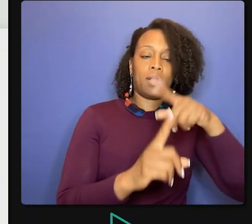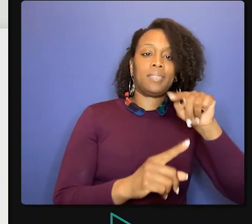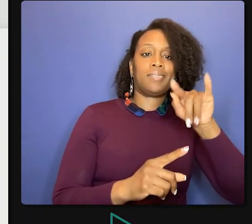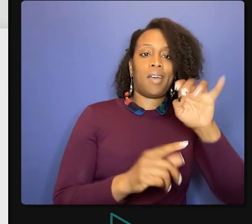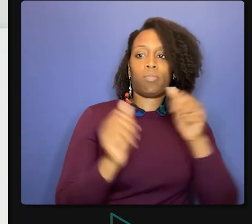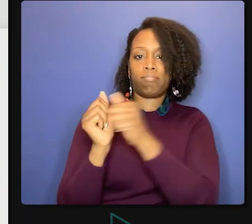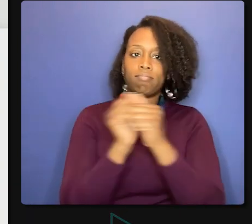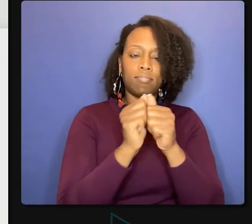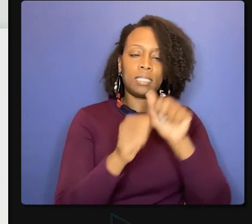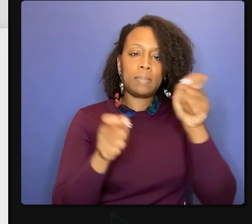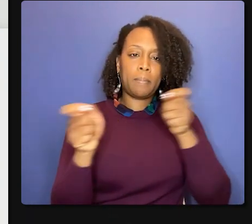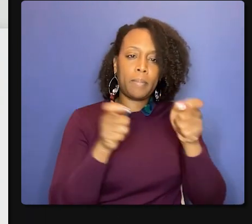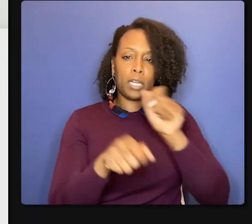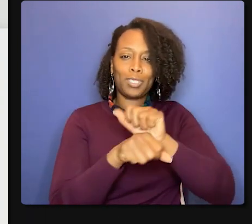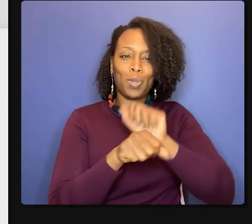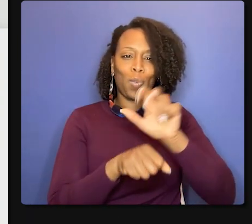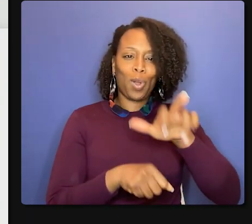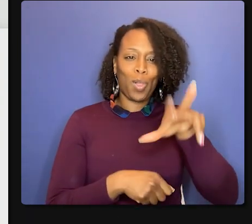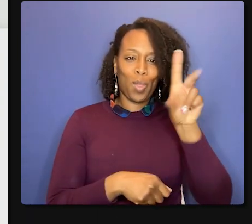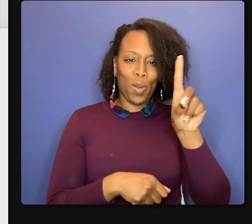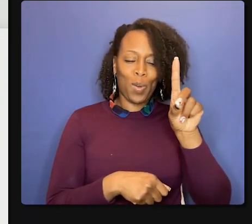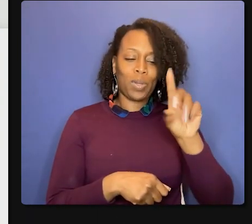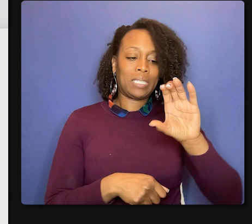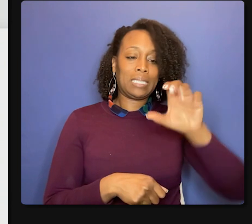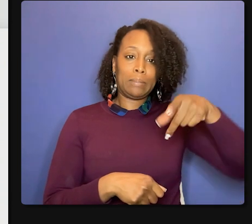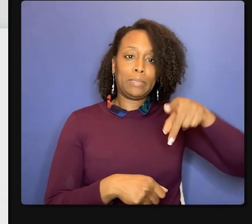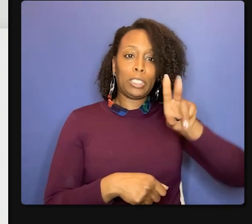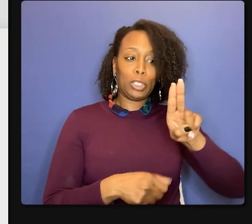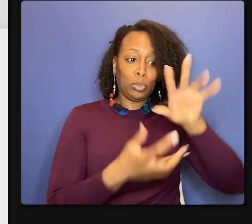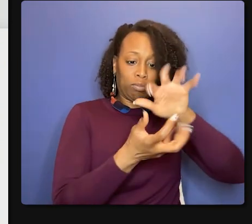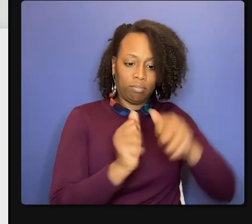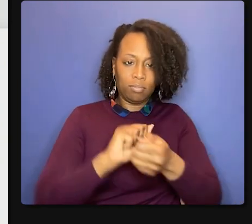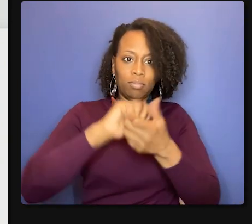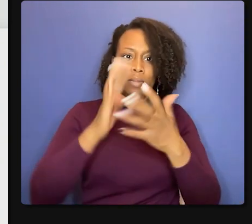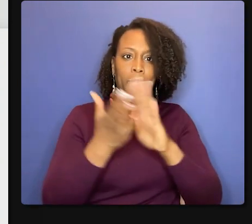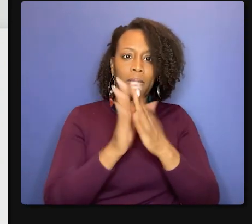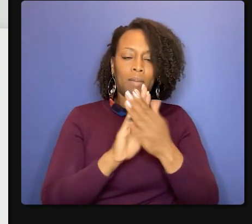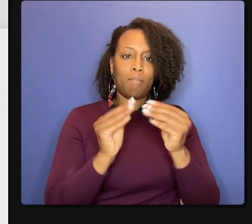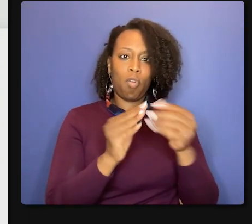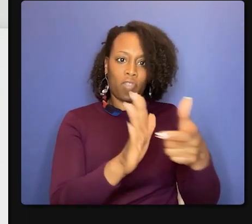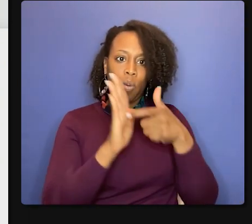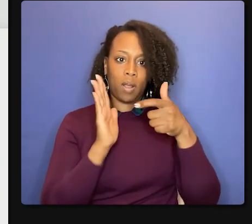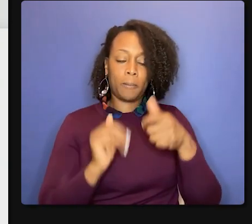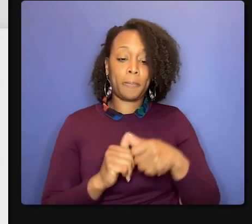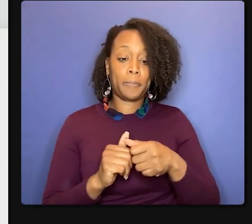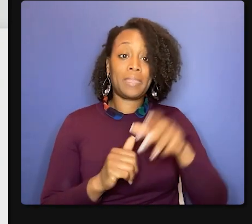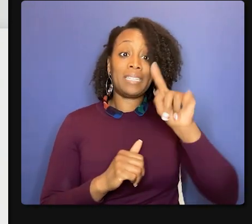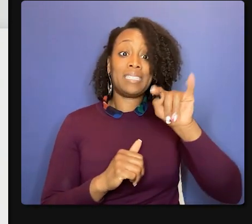and the title together to manage these workloads as you, as CPU decompression gets to be required.